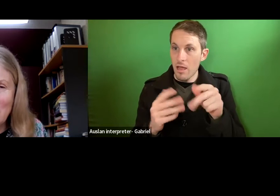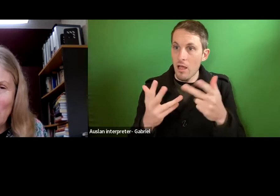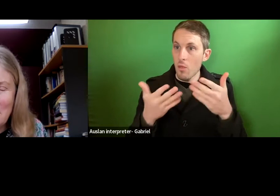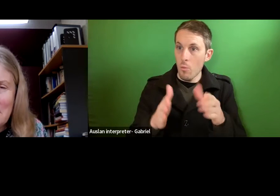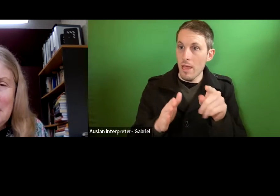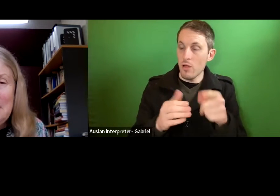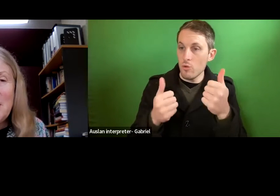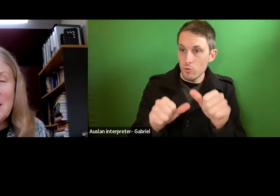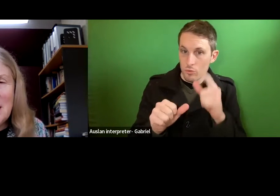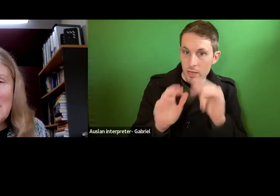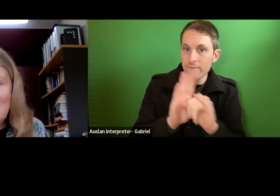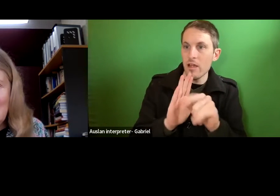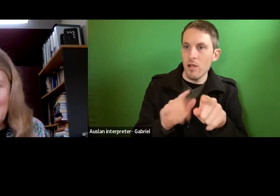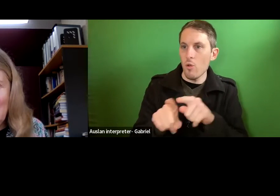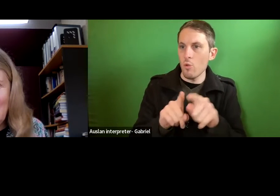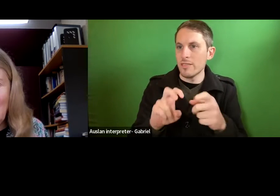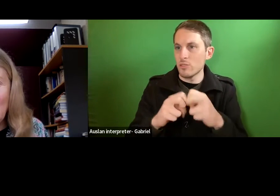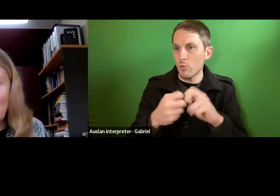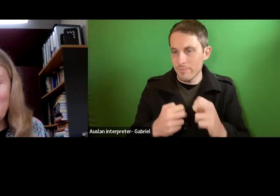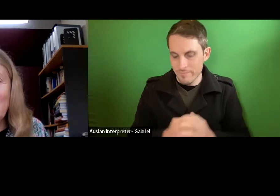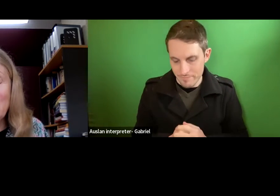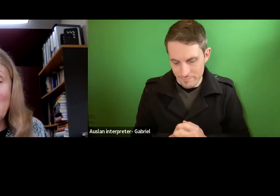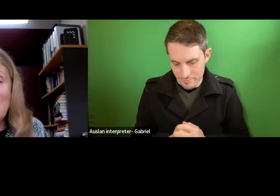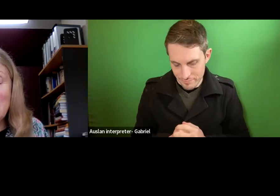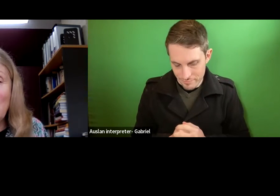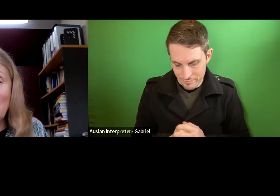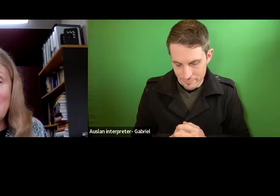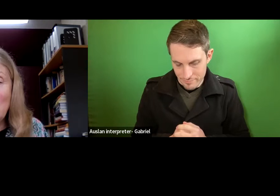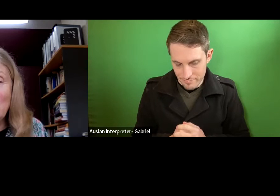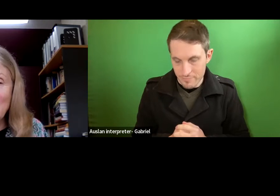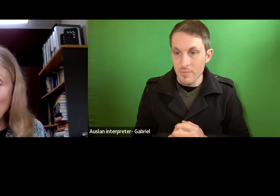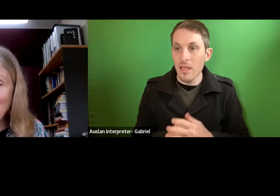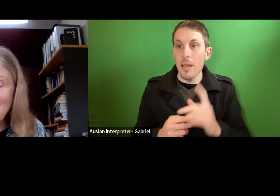disorders. Again, there was seemed to be a lot of problems with these models. There were too many